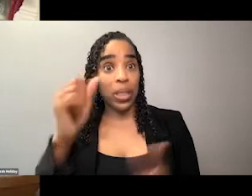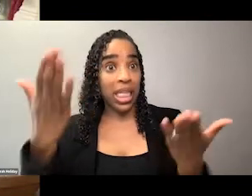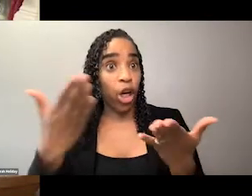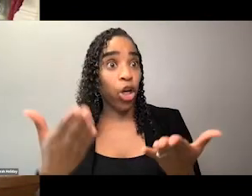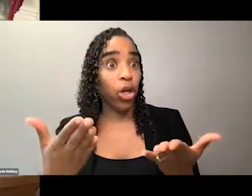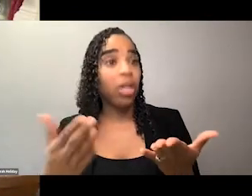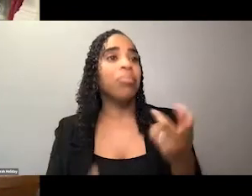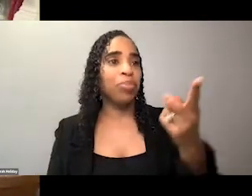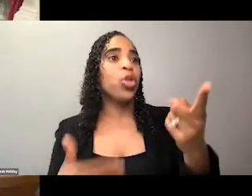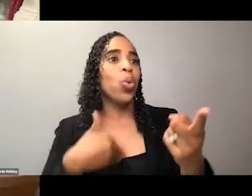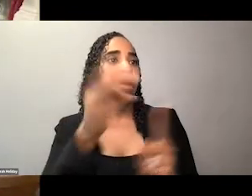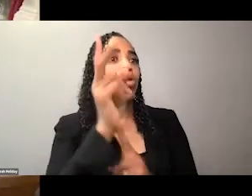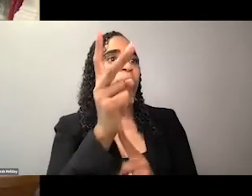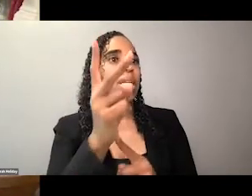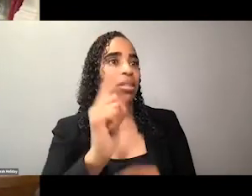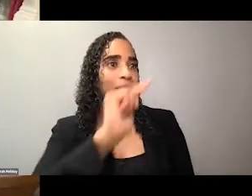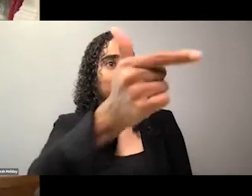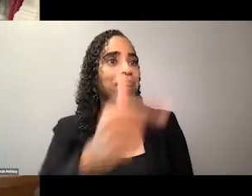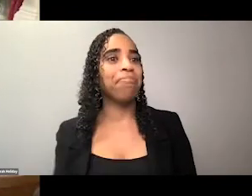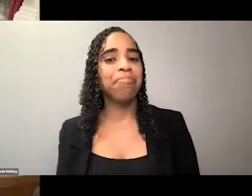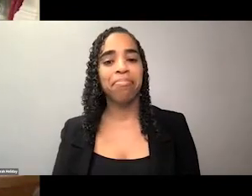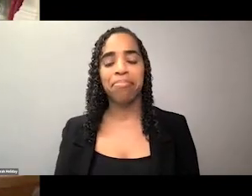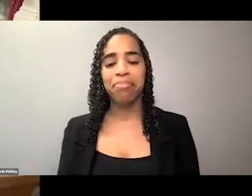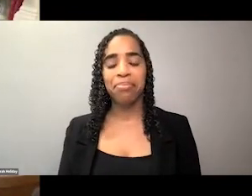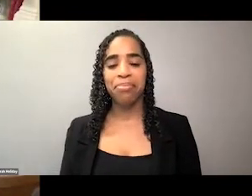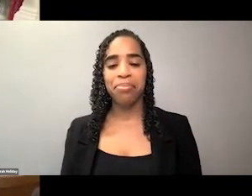Ms. Ramos, you have 2 minutes.